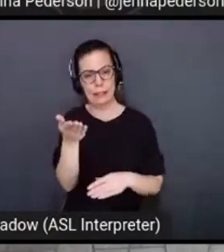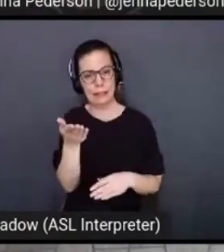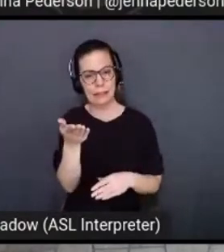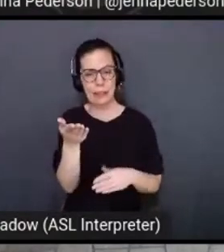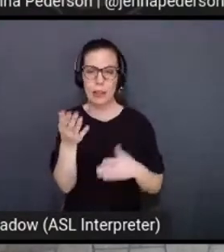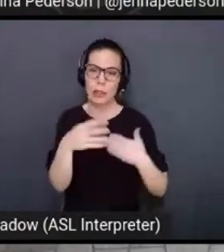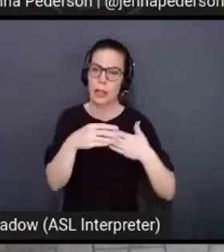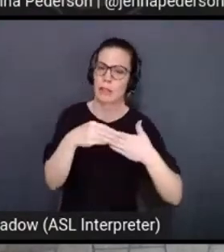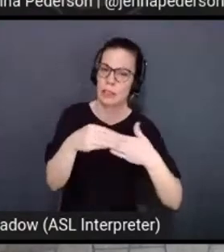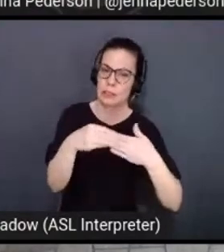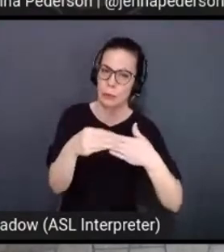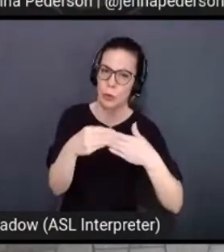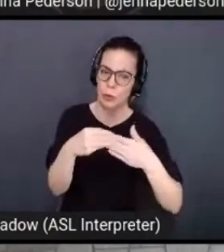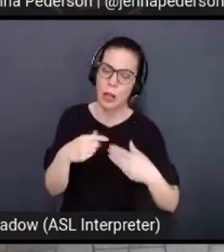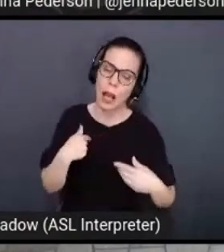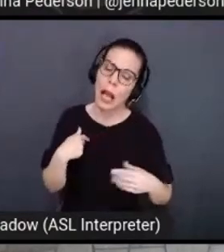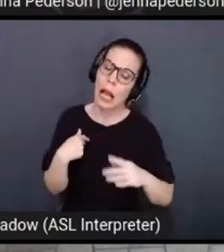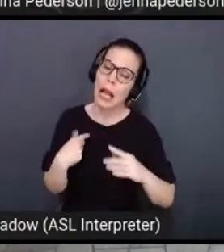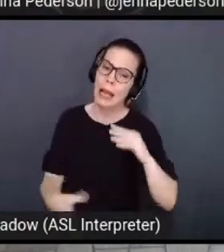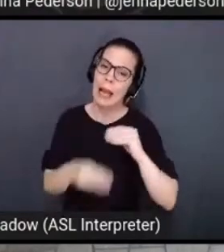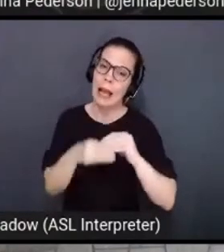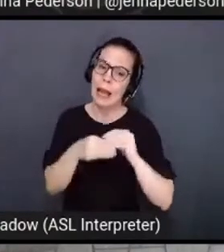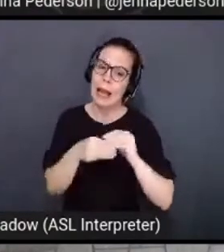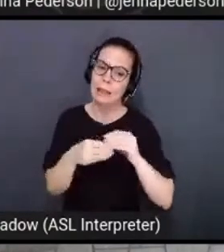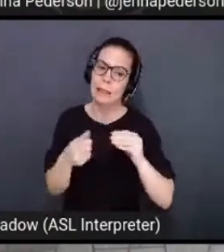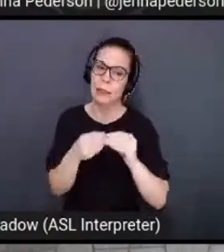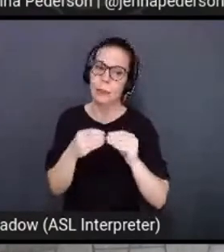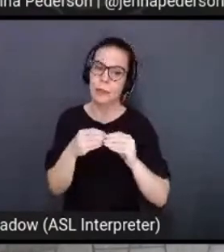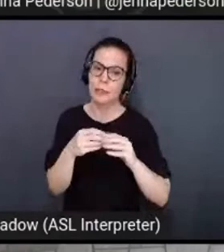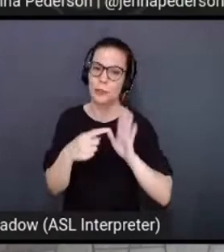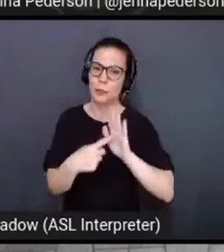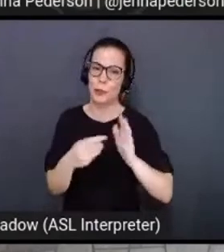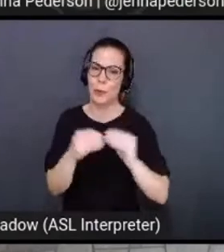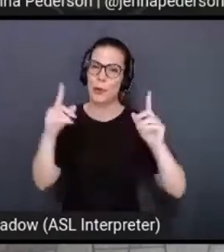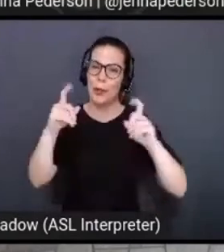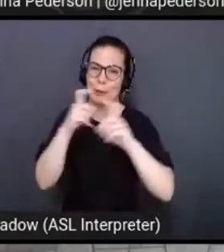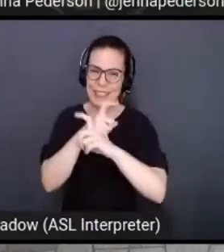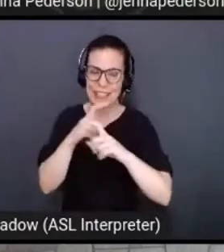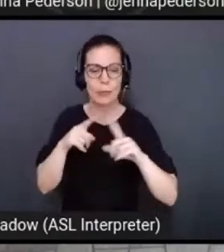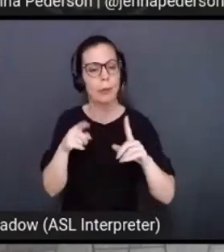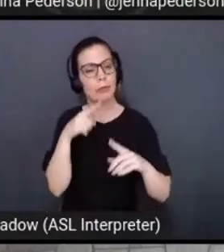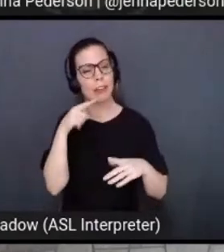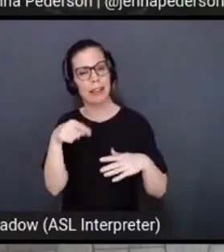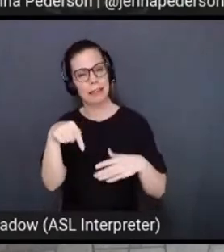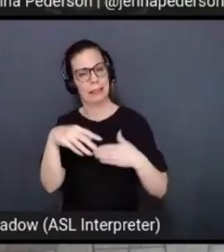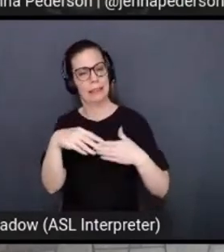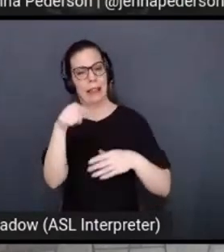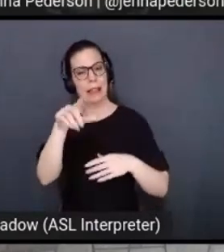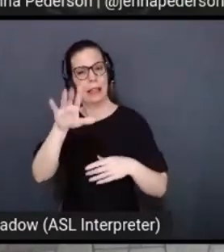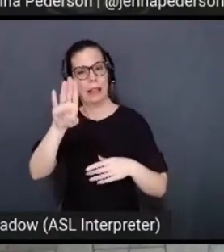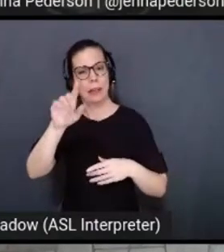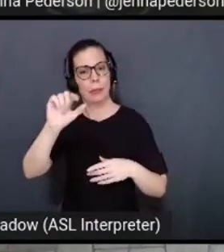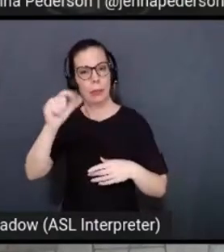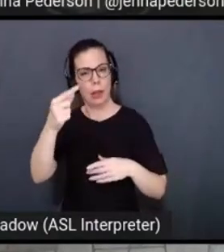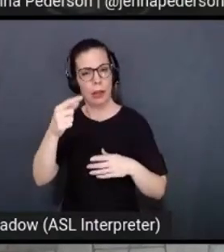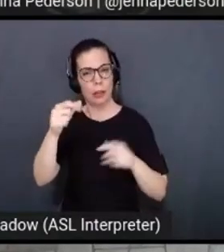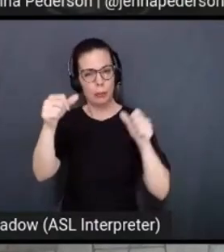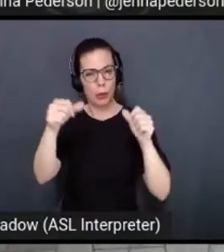I added to make it a bit more complicated, but loosely based on this blog post, which you can check out here if you wanna follow along,